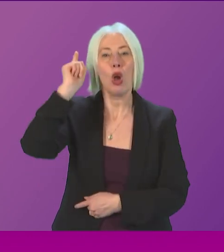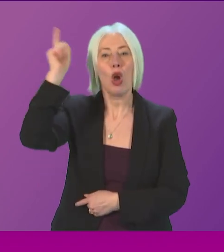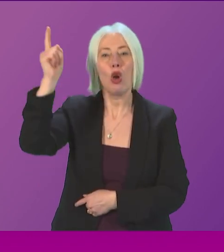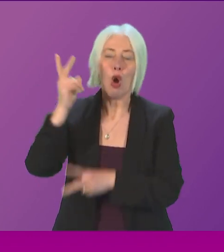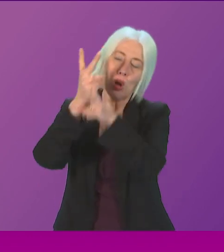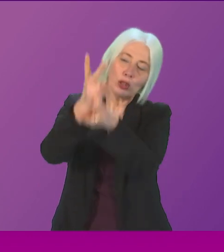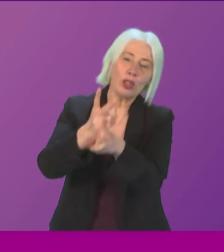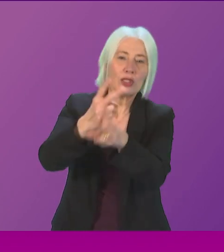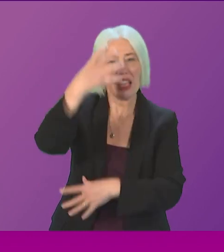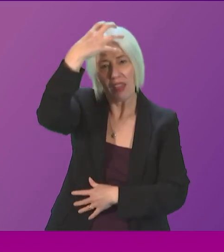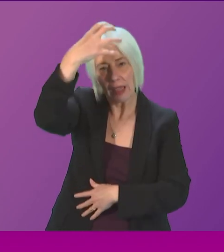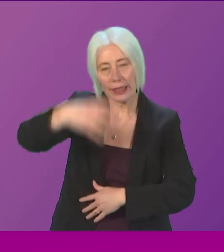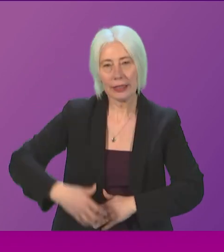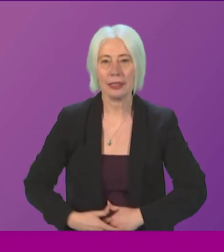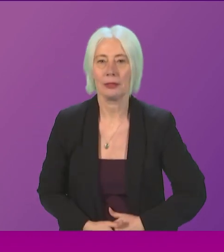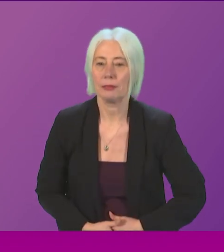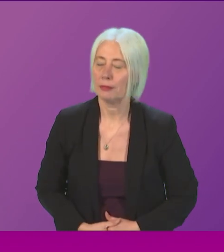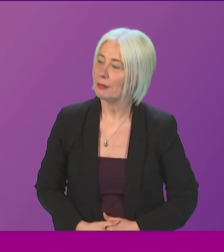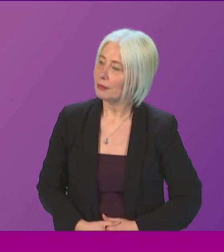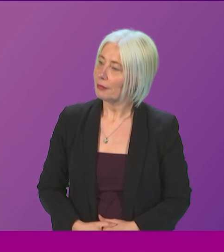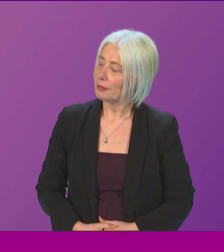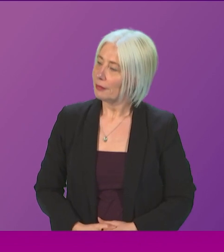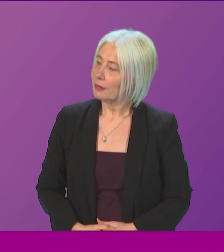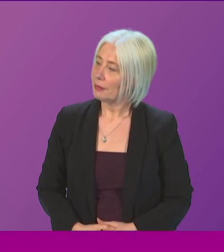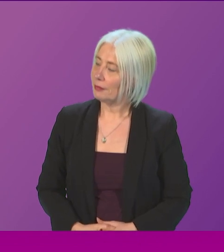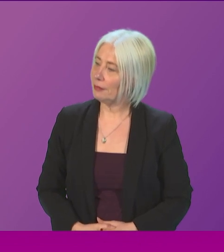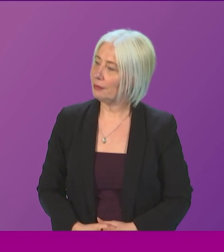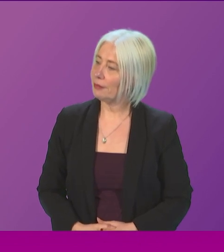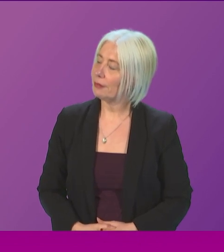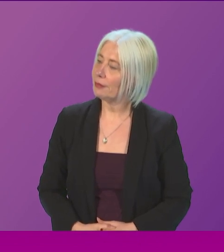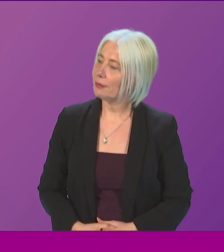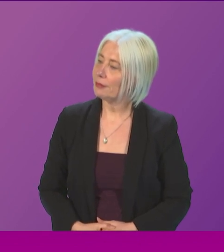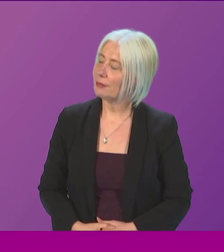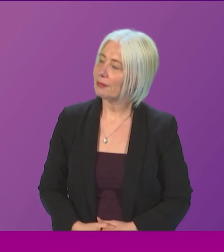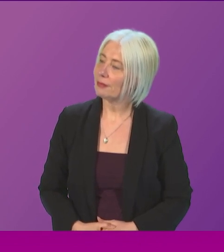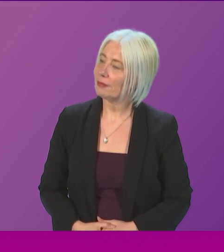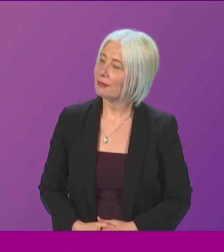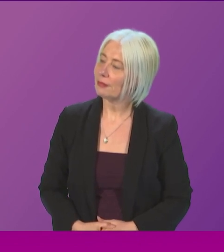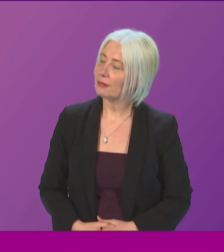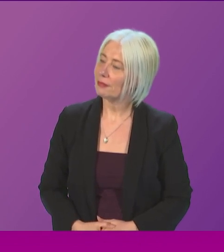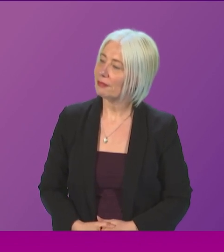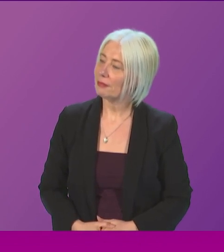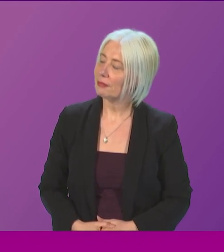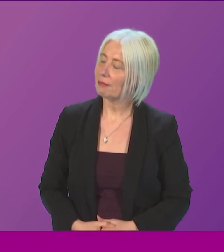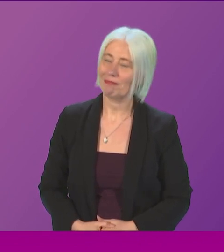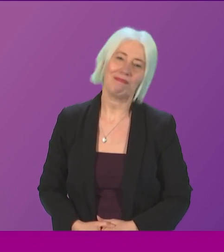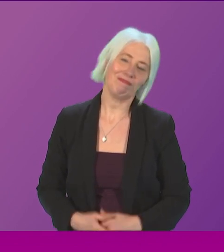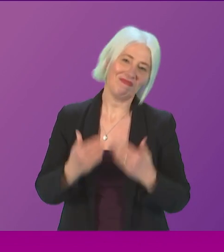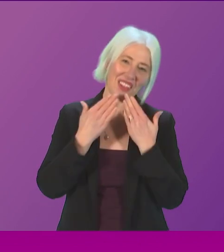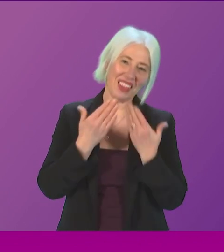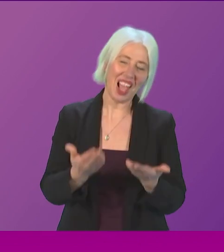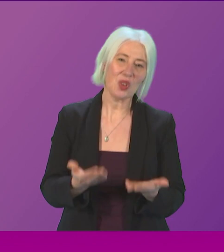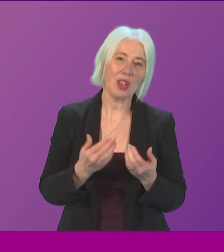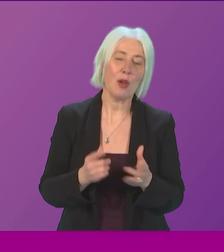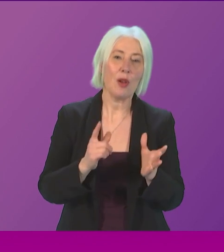God save the King.